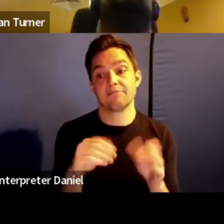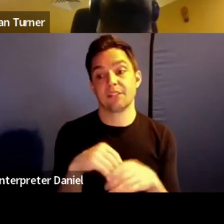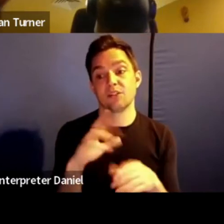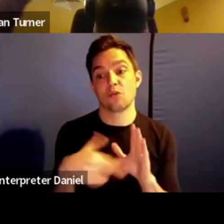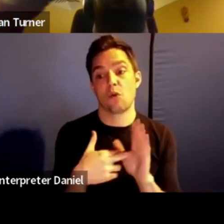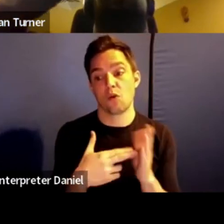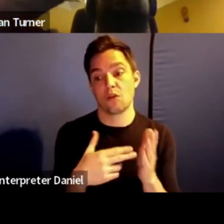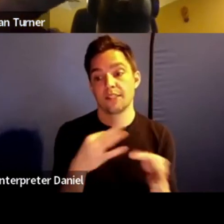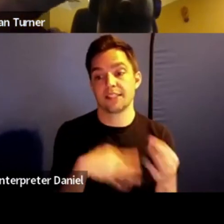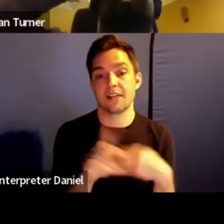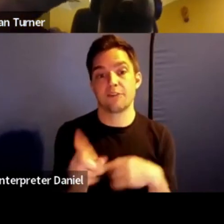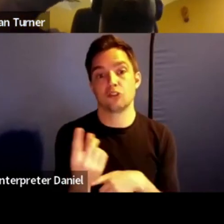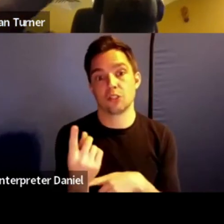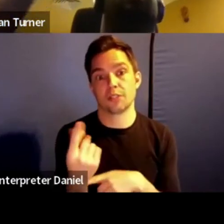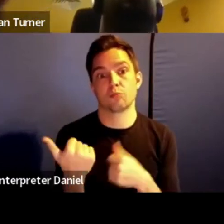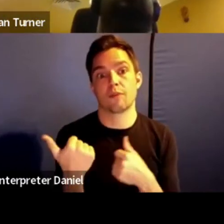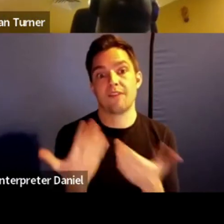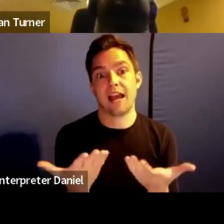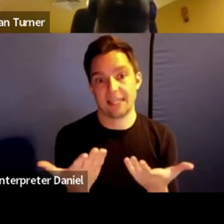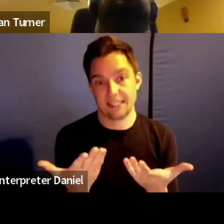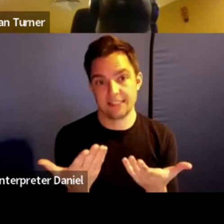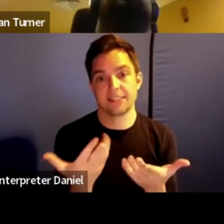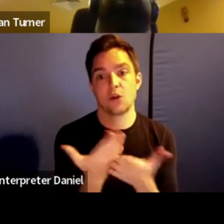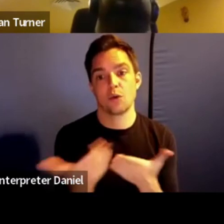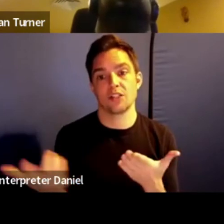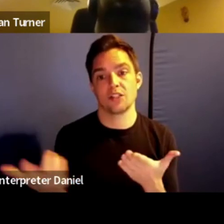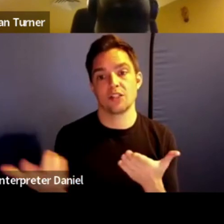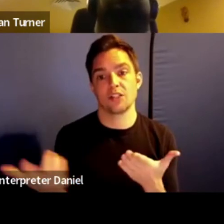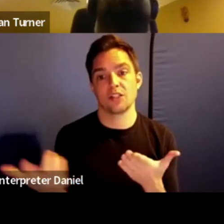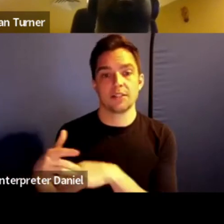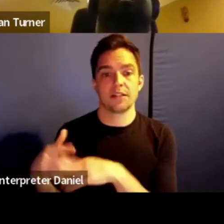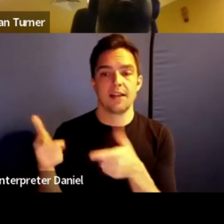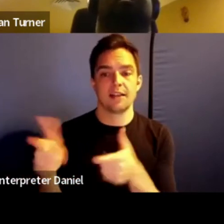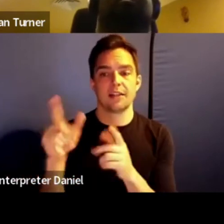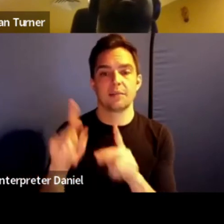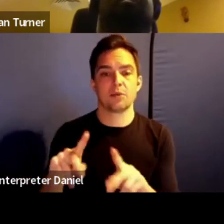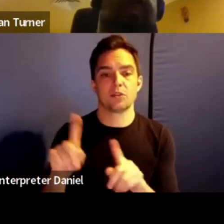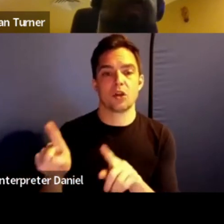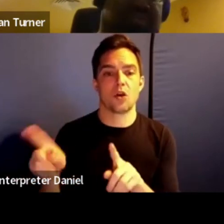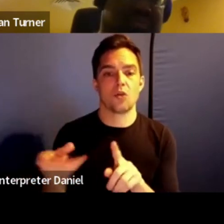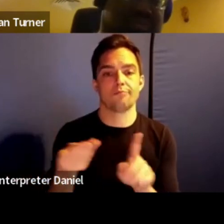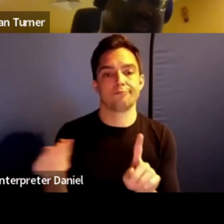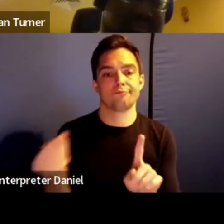opposed to just like providing a resource and letting the person go with it. Bevin Croft: Great. Thank you,